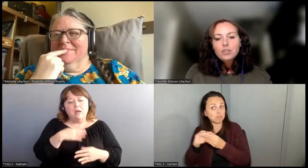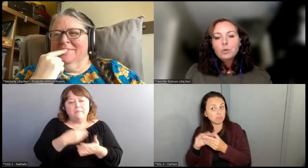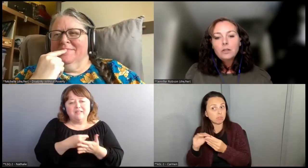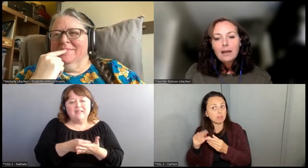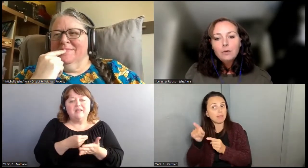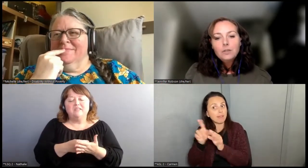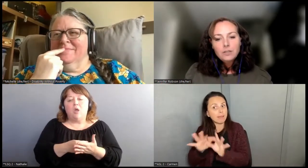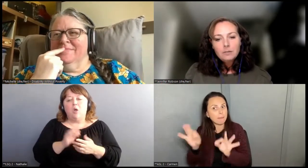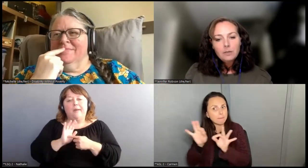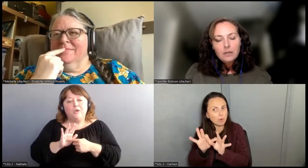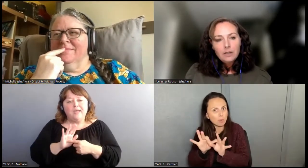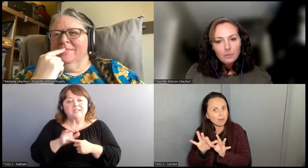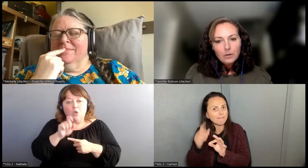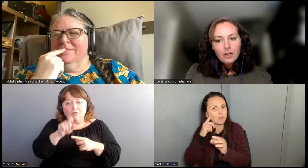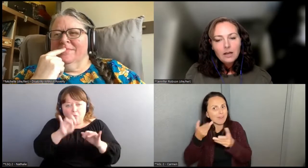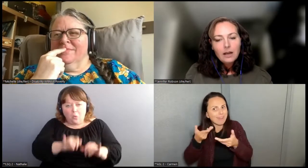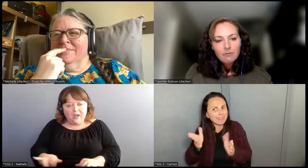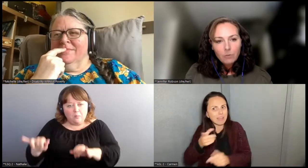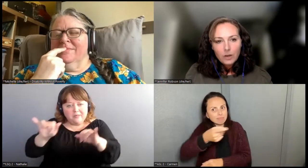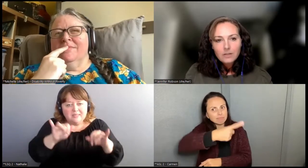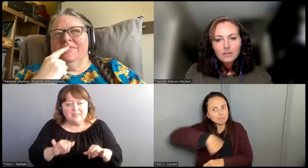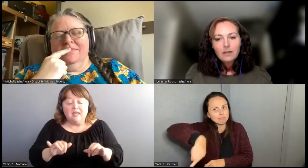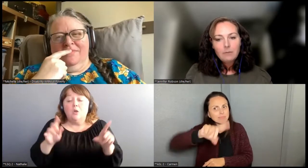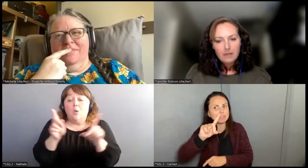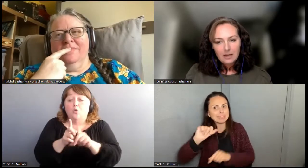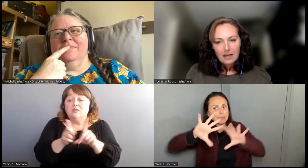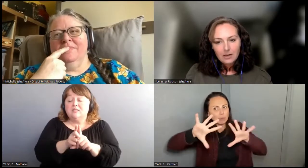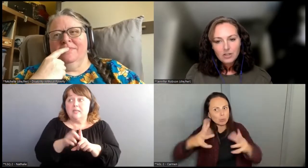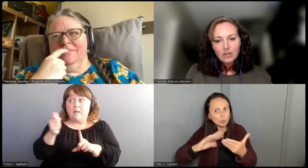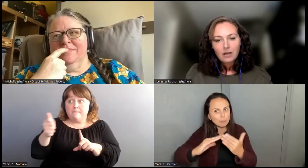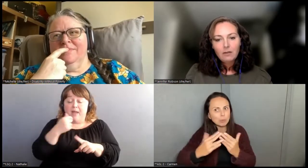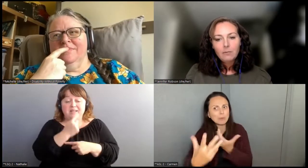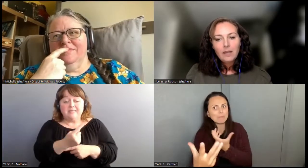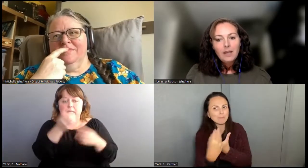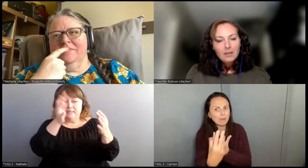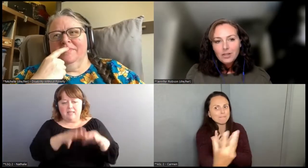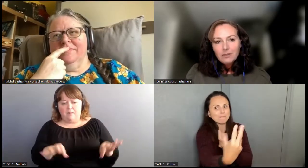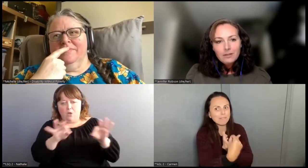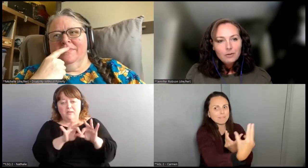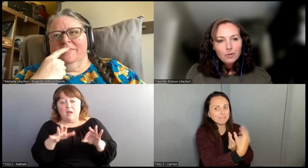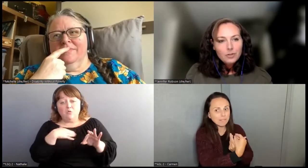TO ALLOW THE DISABILITY COMMUNITY TO HAVE VOICE AND BE ENGAGED. SHE EVEN LATER USED